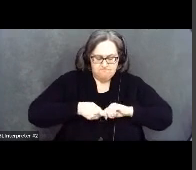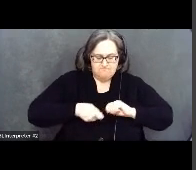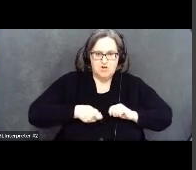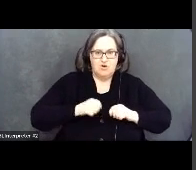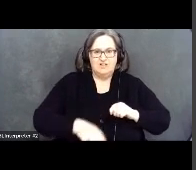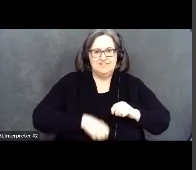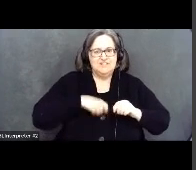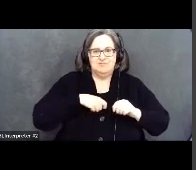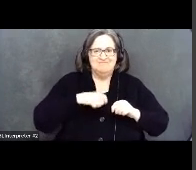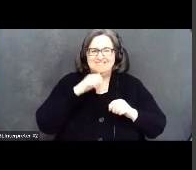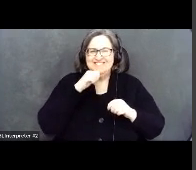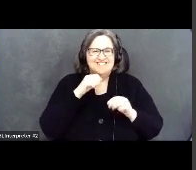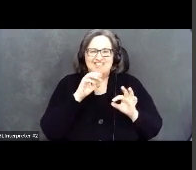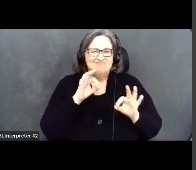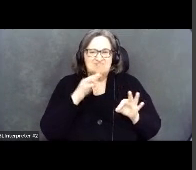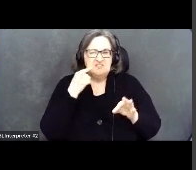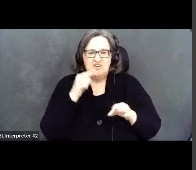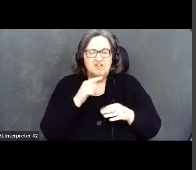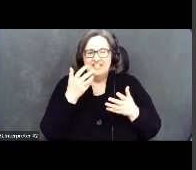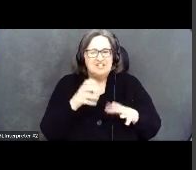doesn't work out for him anyone. He doesn't want to do it or participate.